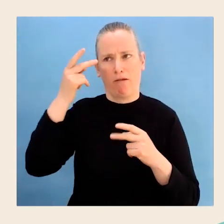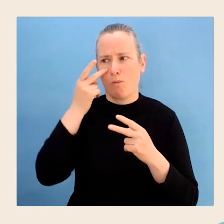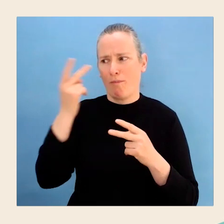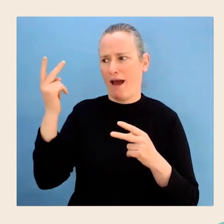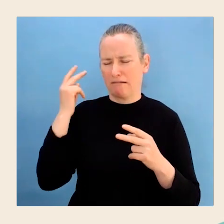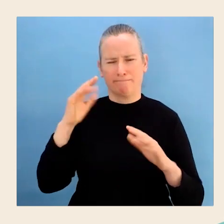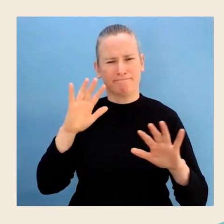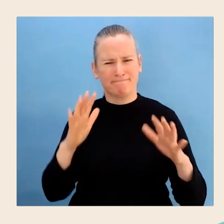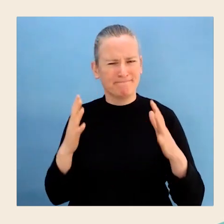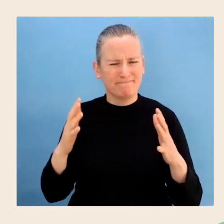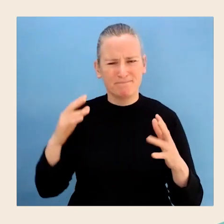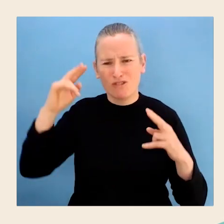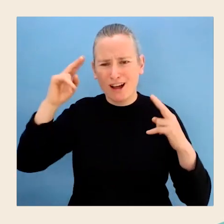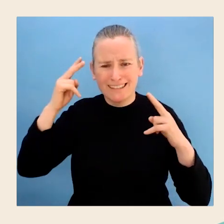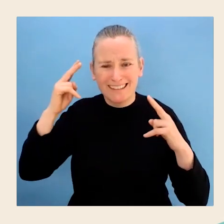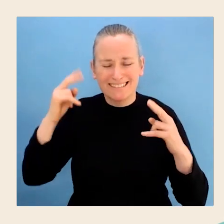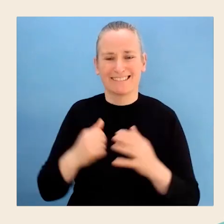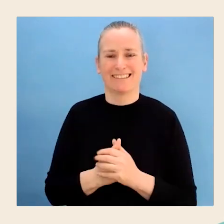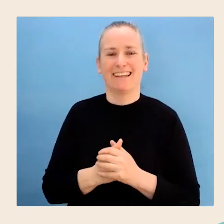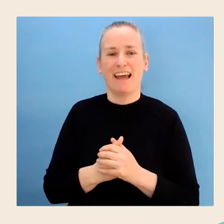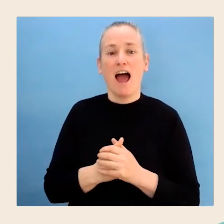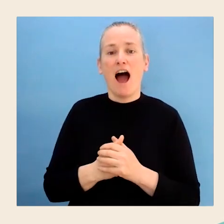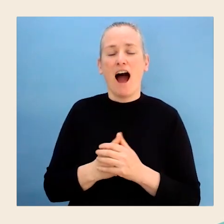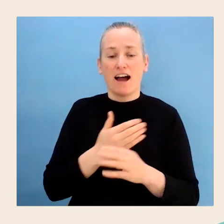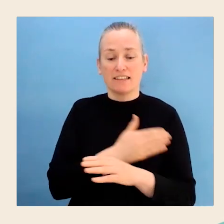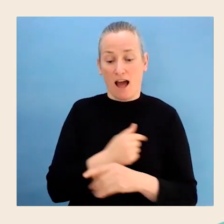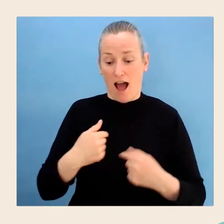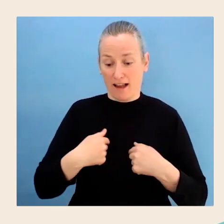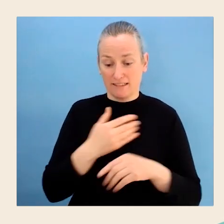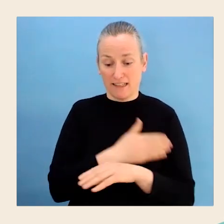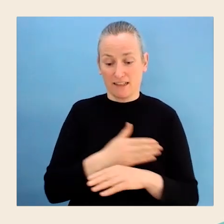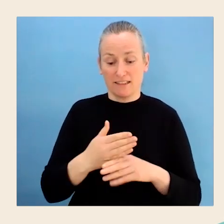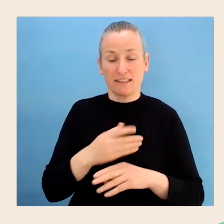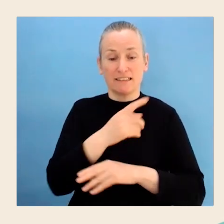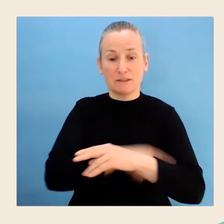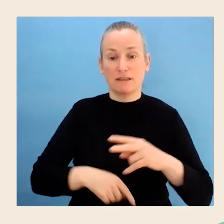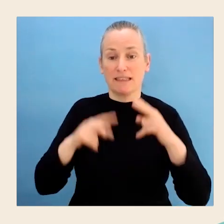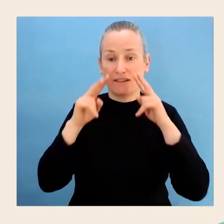I started the Disability Visibility Project in 2014